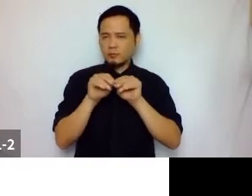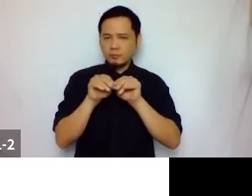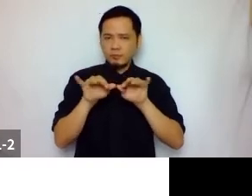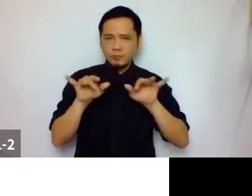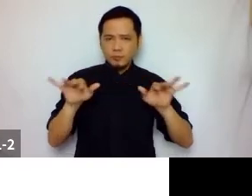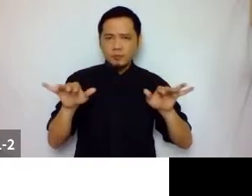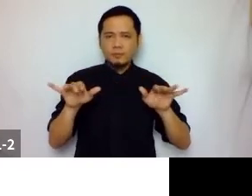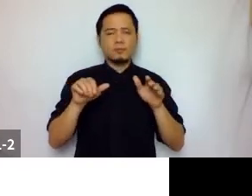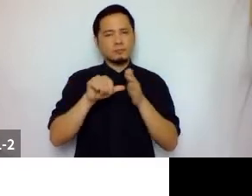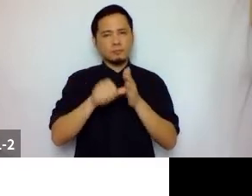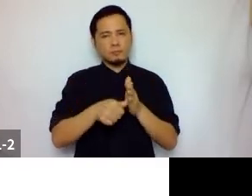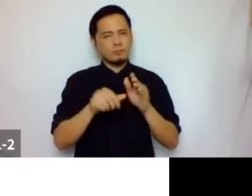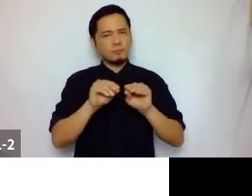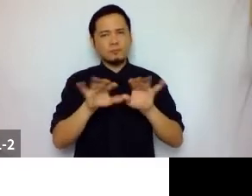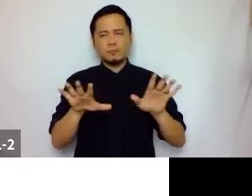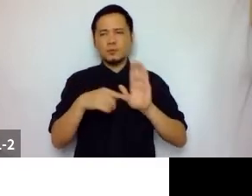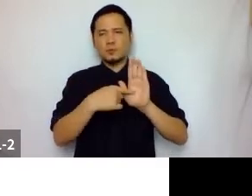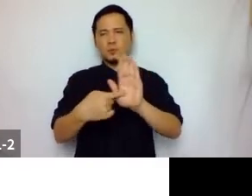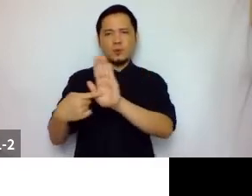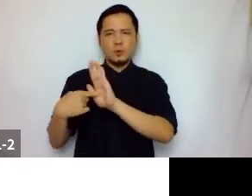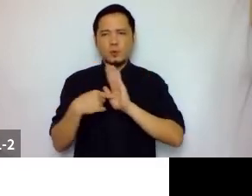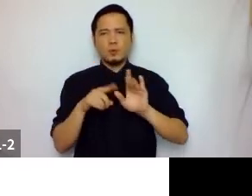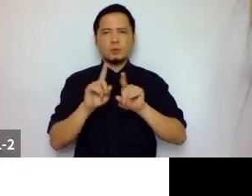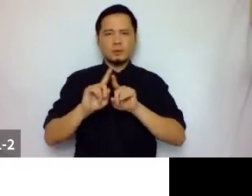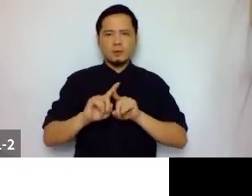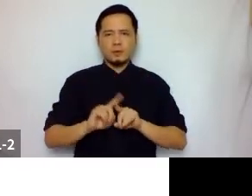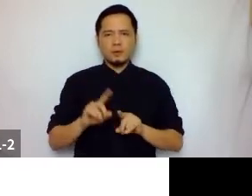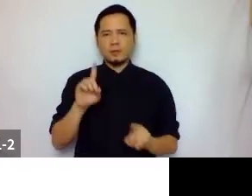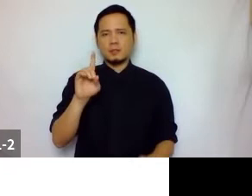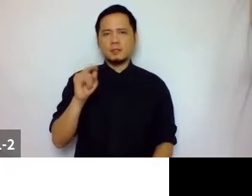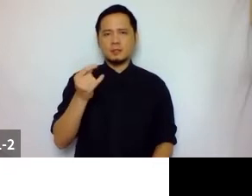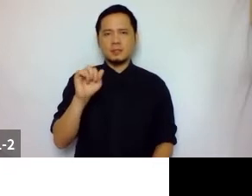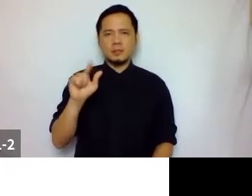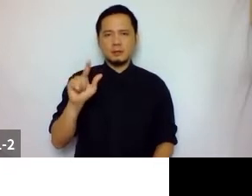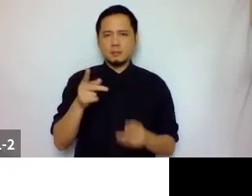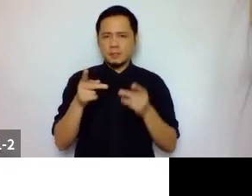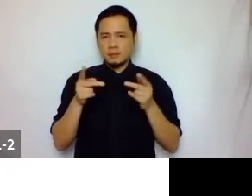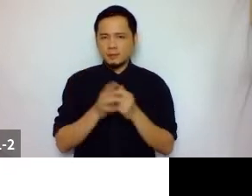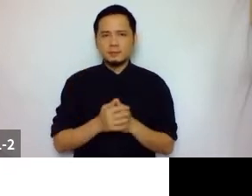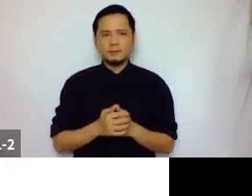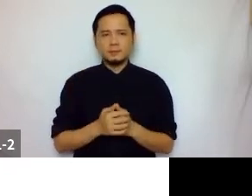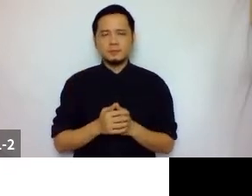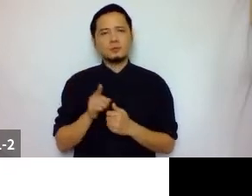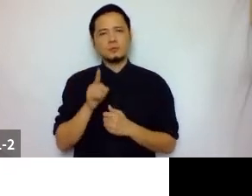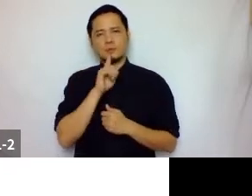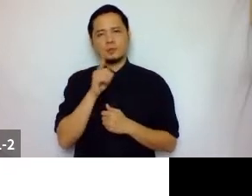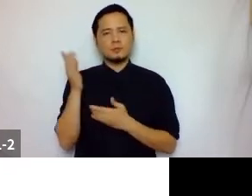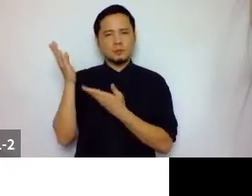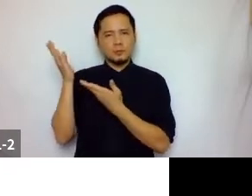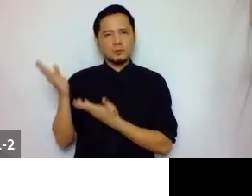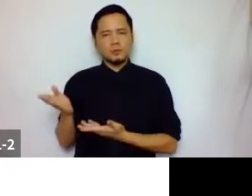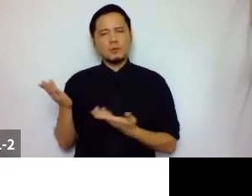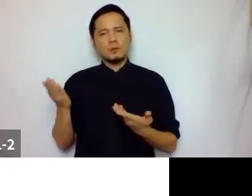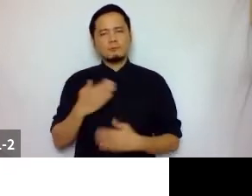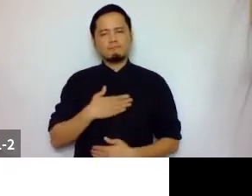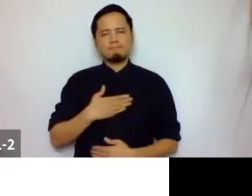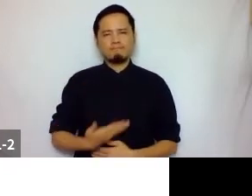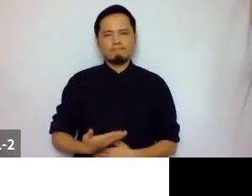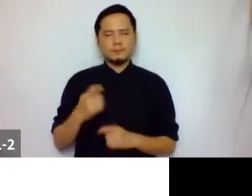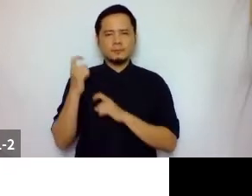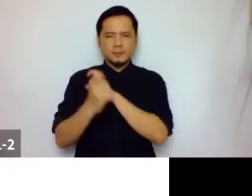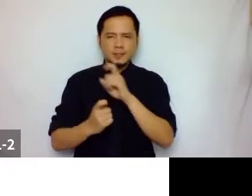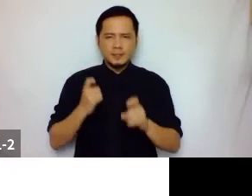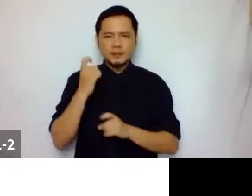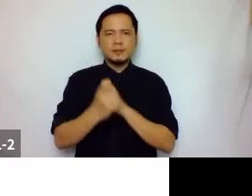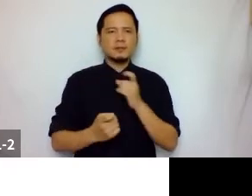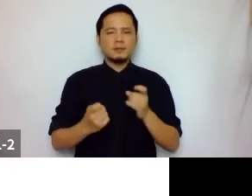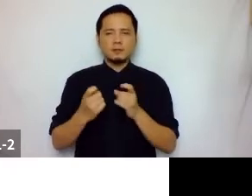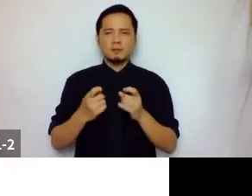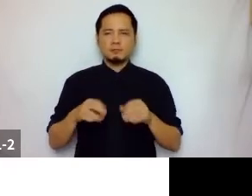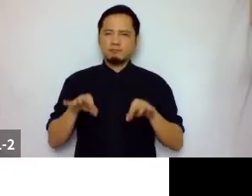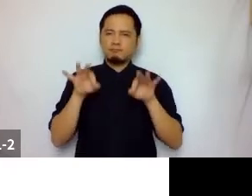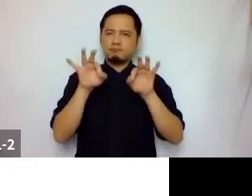These are our media partners who were generous in terms of media airtime for us to be sure that our messages reach our fellowmen.